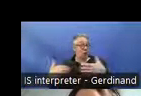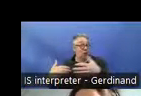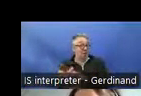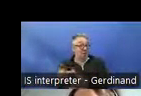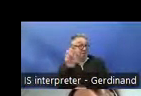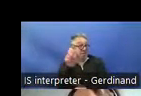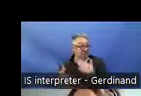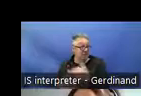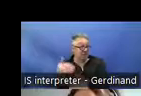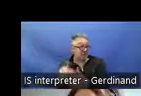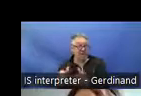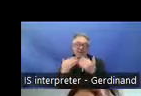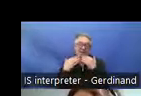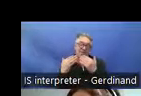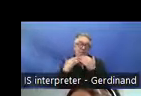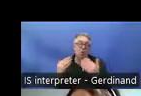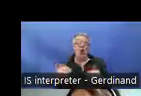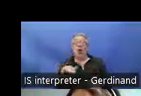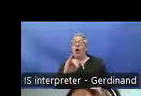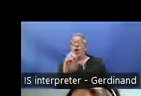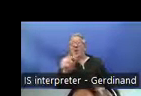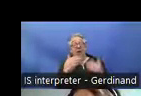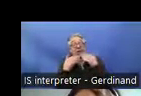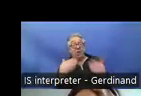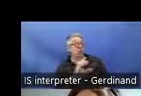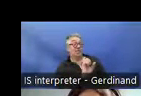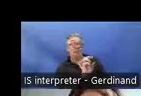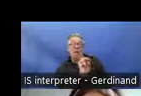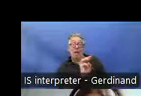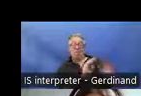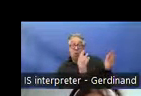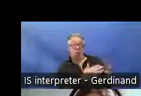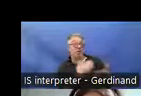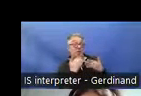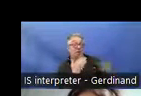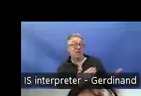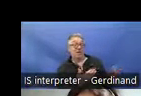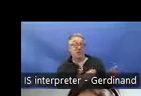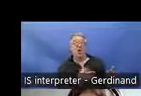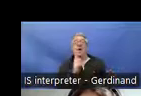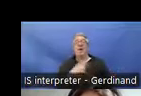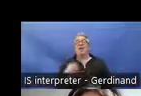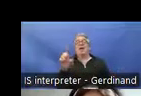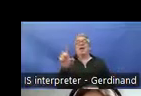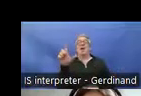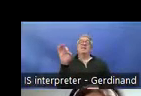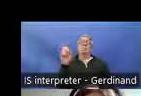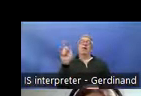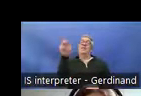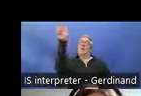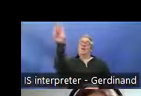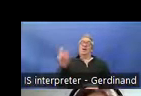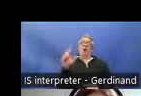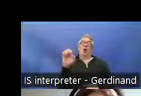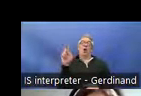disabilities to International Disability Alliance, CBM and to Elizabeth for all the support on